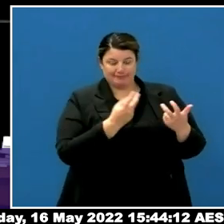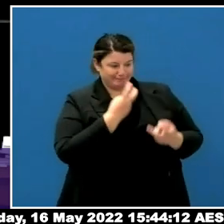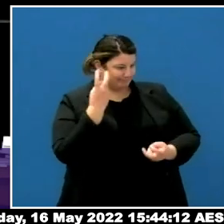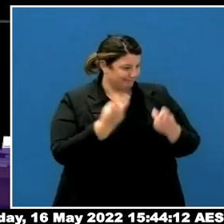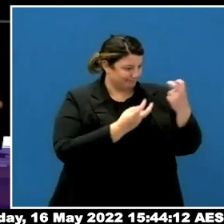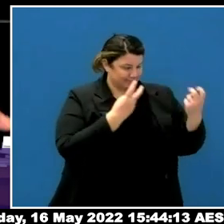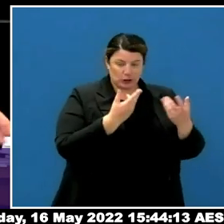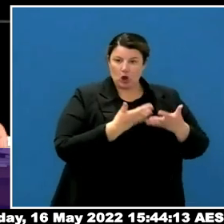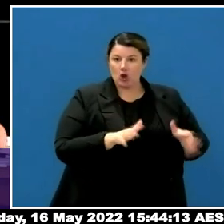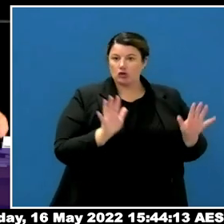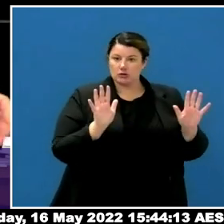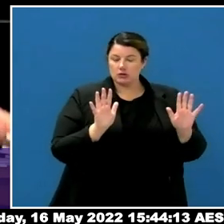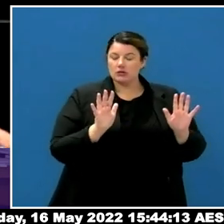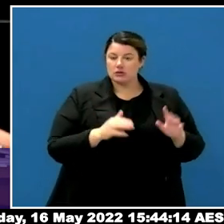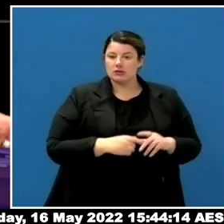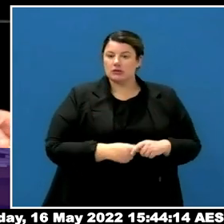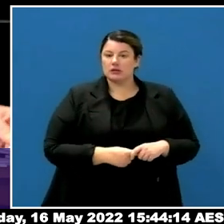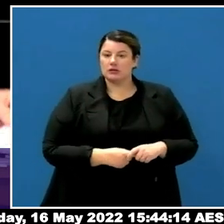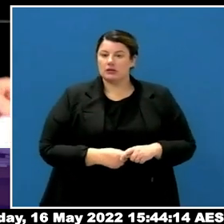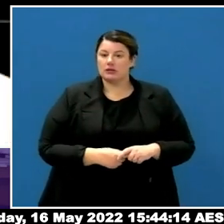had been found at Mount Druitt Hospital.